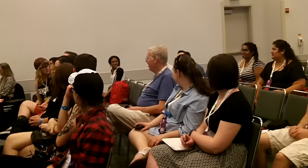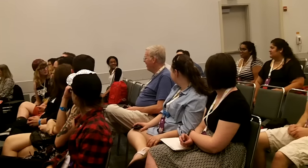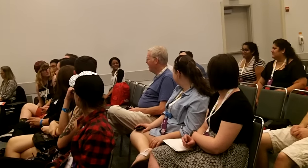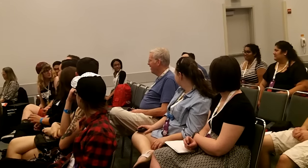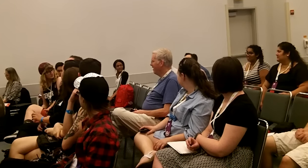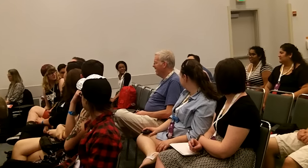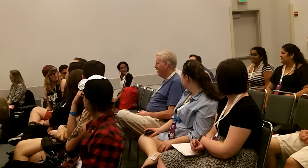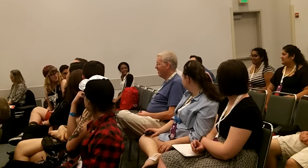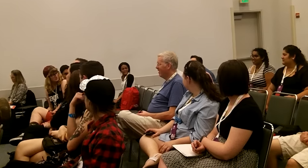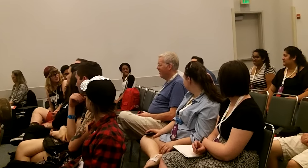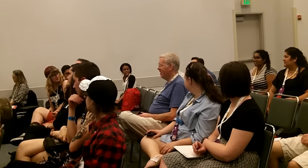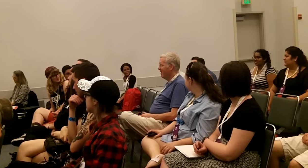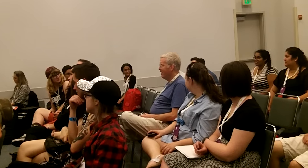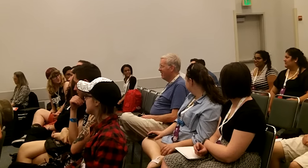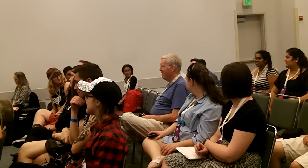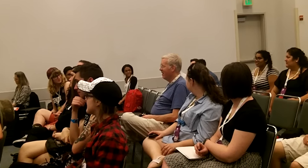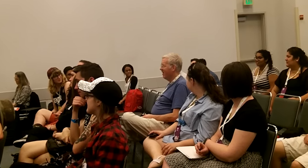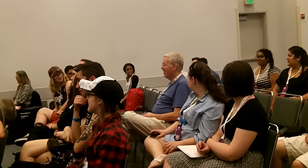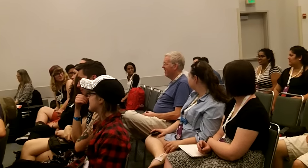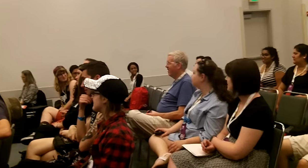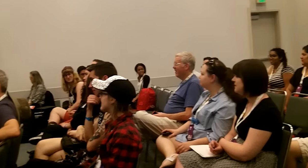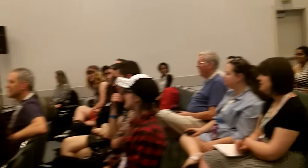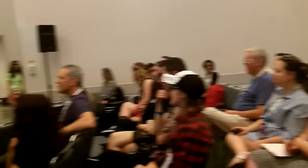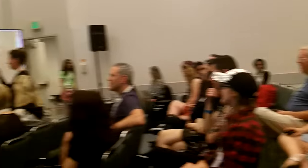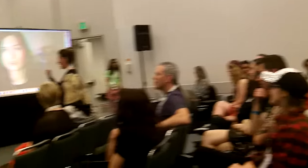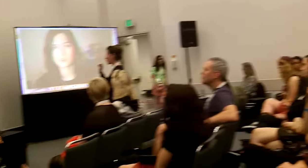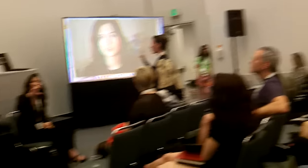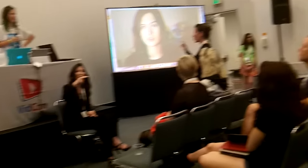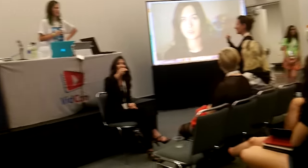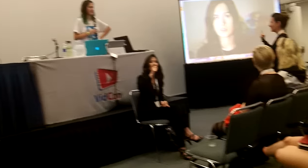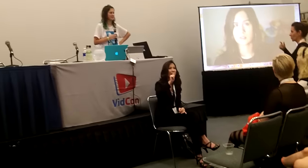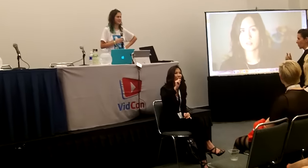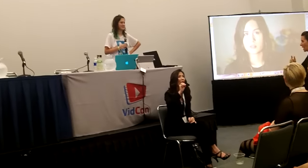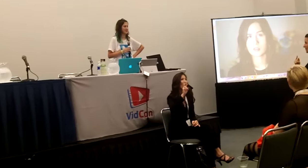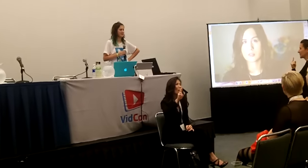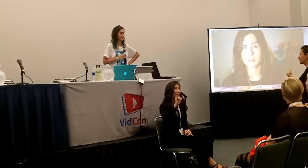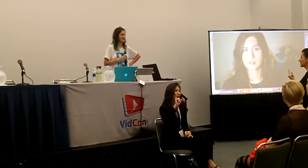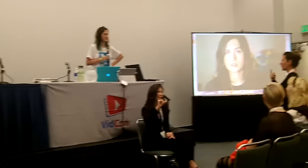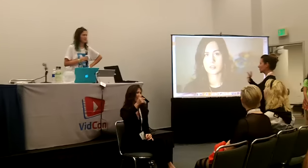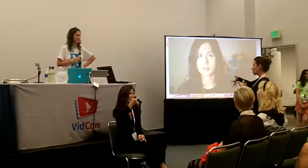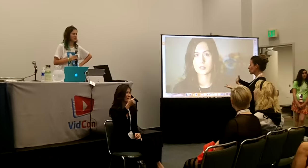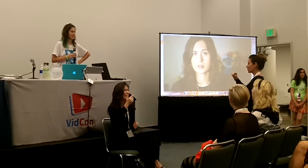I wanna say Snapchat or Instagram. Like some social media site.